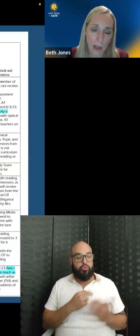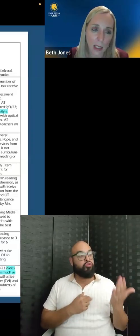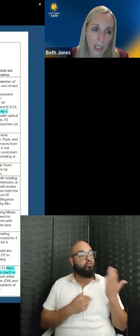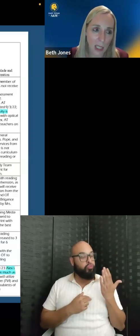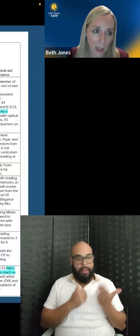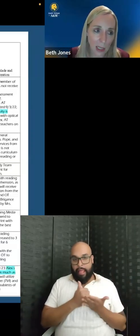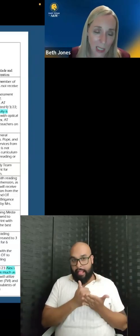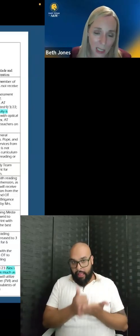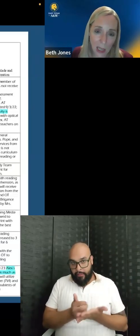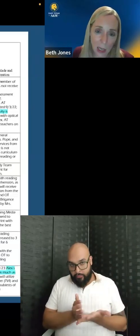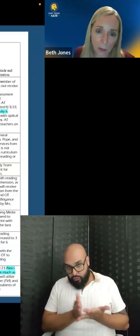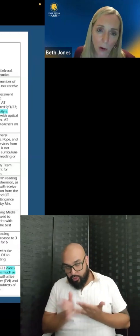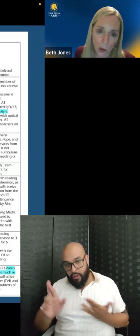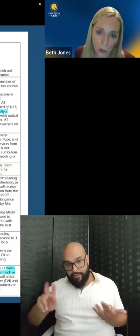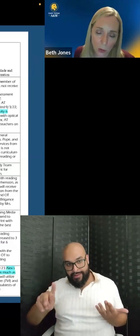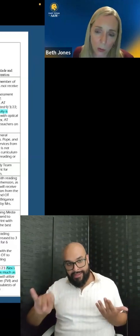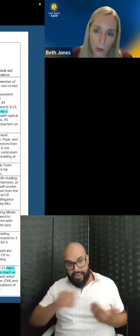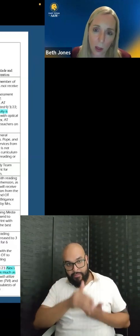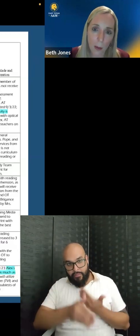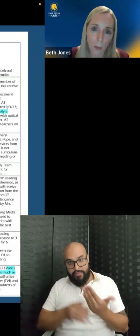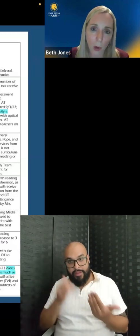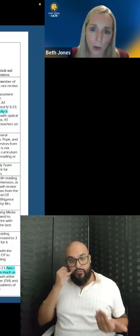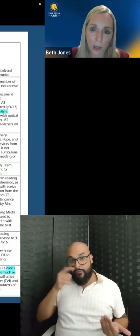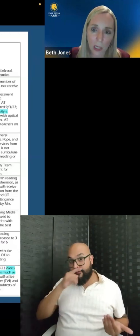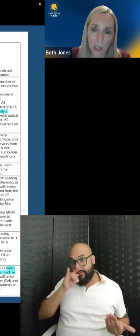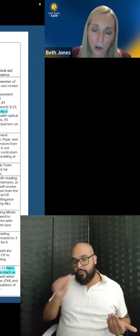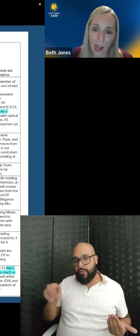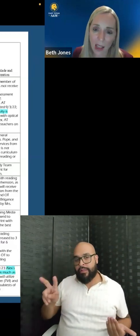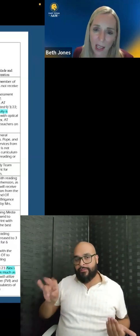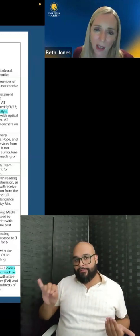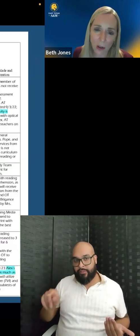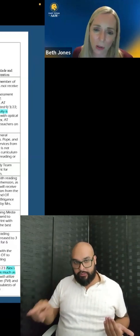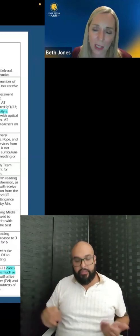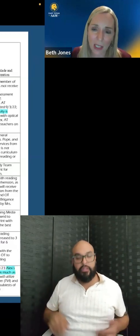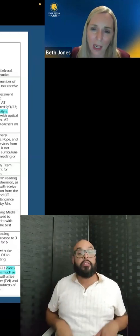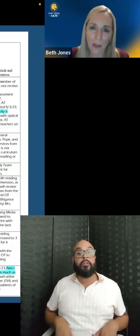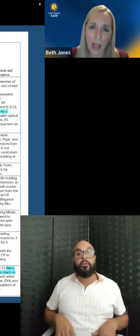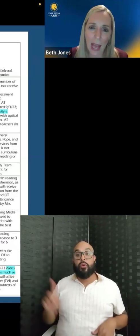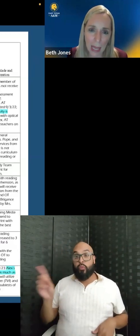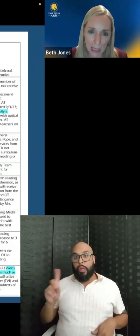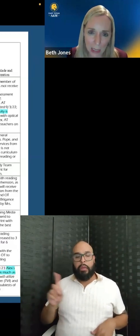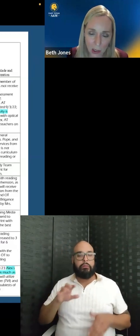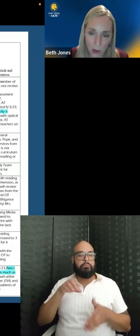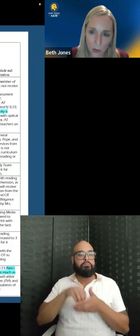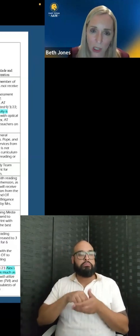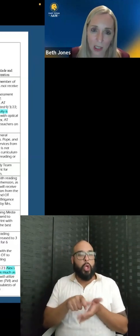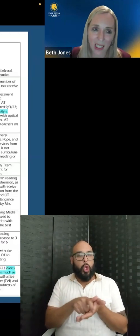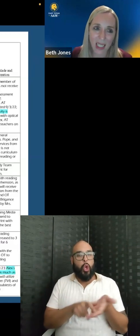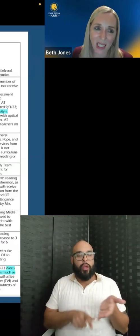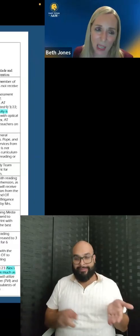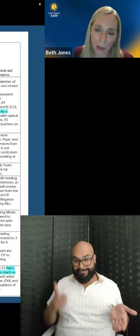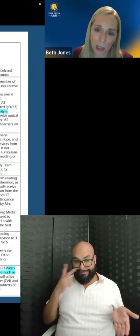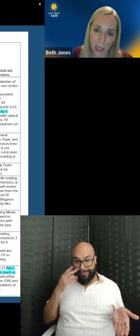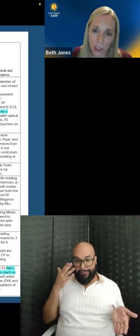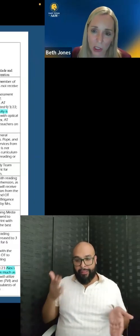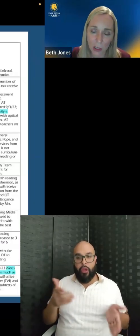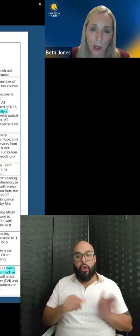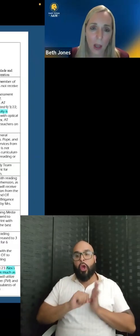And that's in that article. What you see here highlighted are things that I've added to the checklist since that publication.